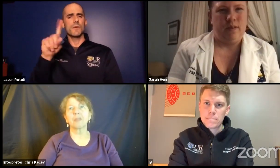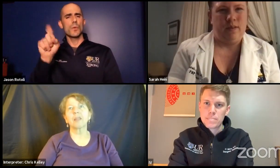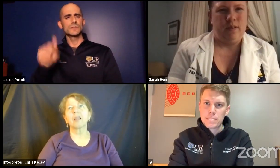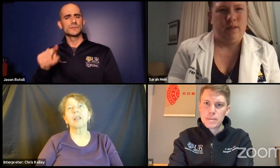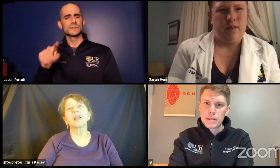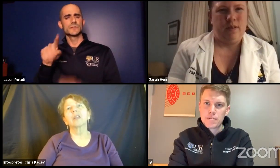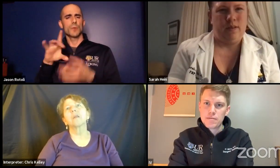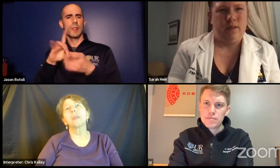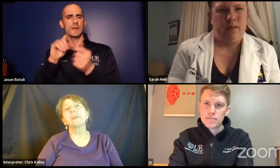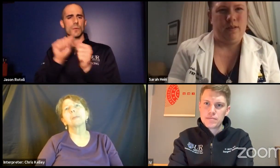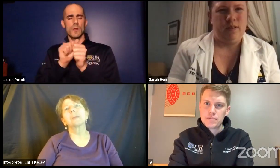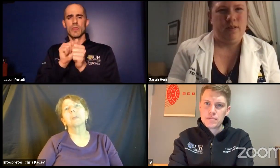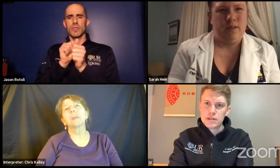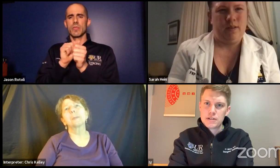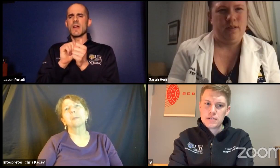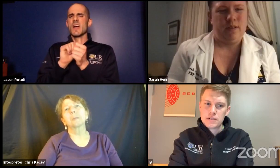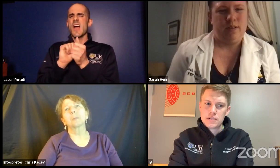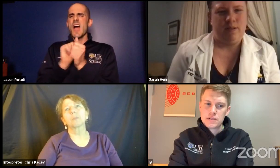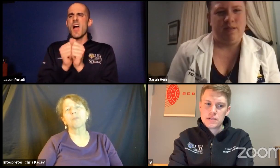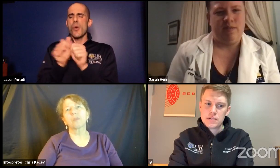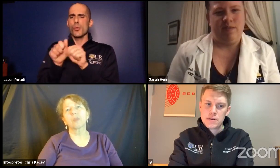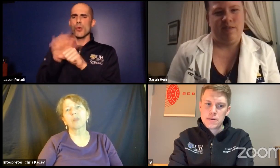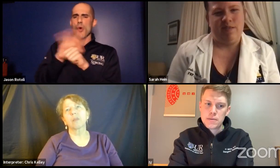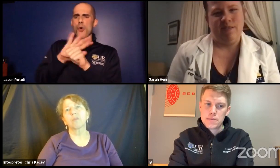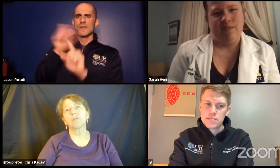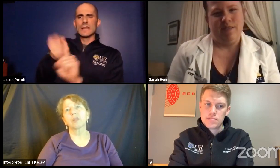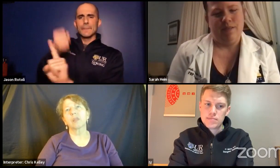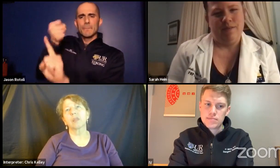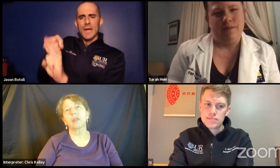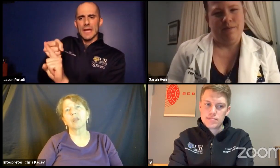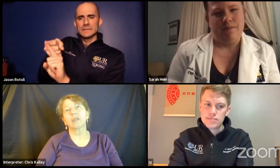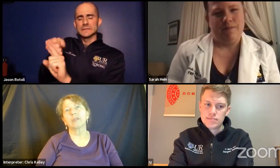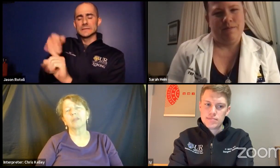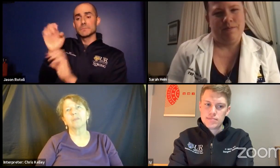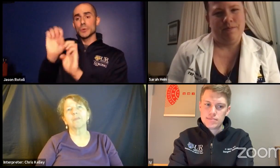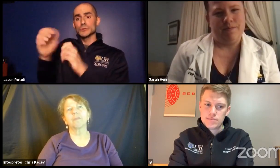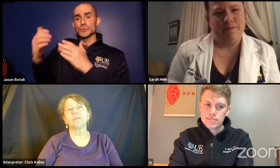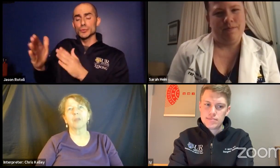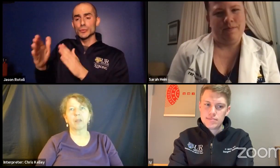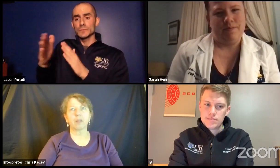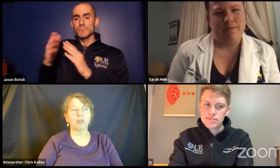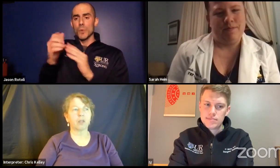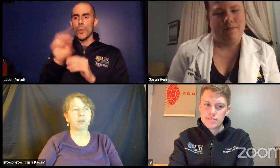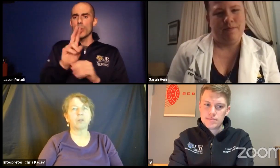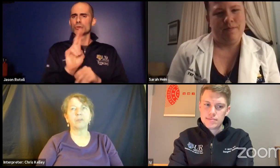And it almost fooled me which is why it's very important for all of us to keep in mind that women